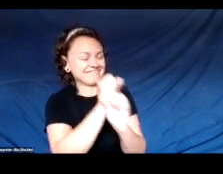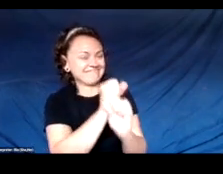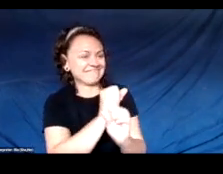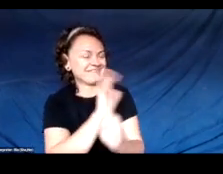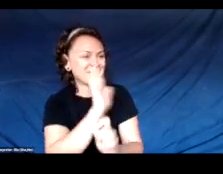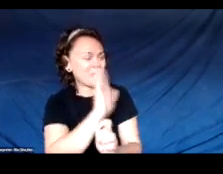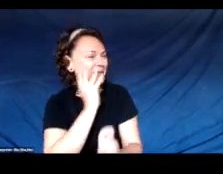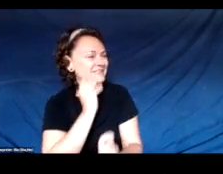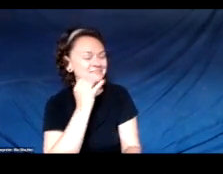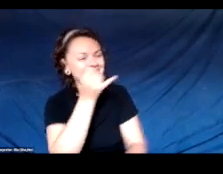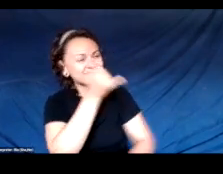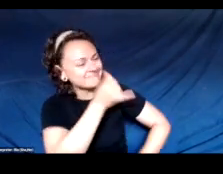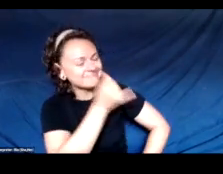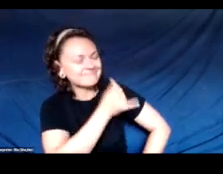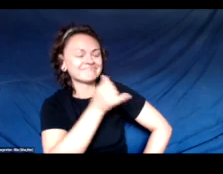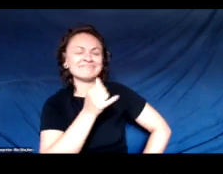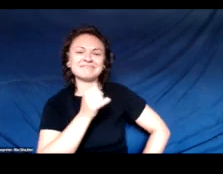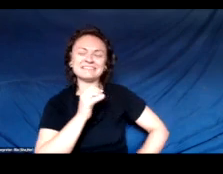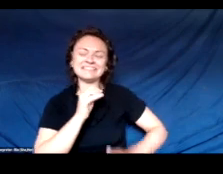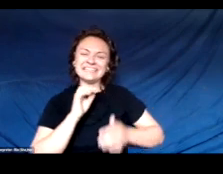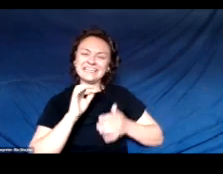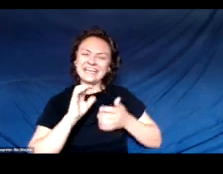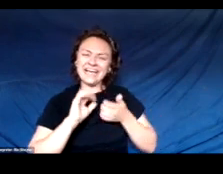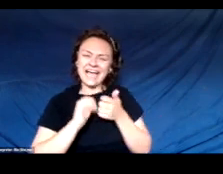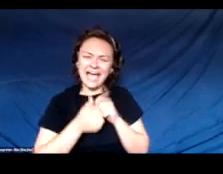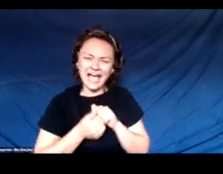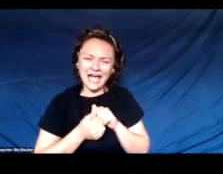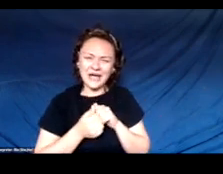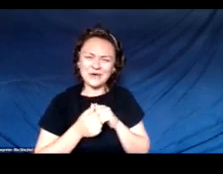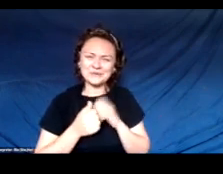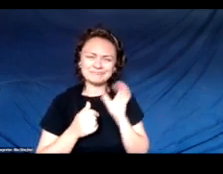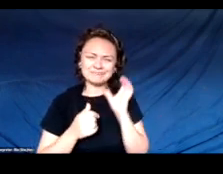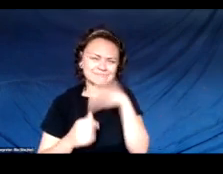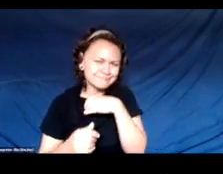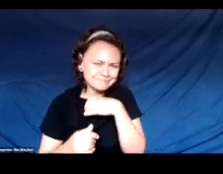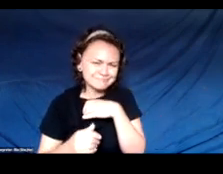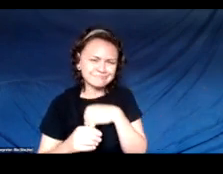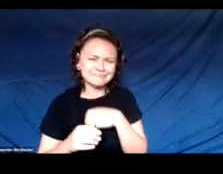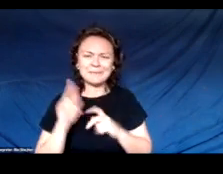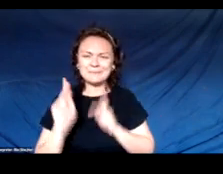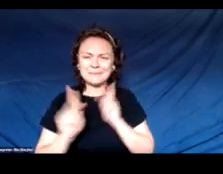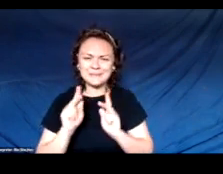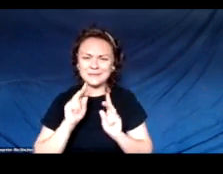how absurd people's reaction has been to you as a parent.